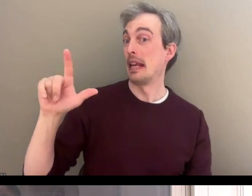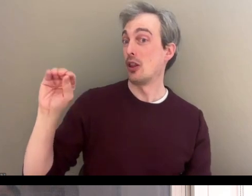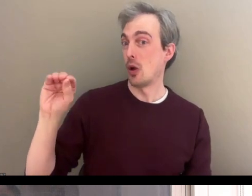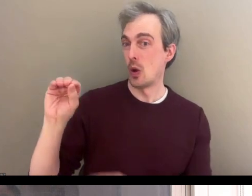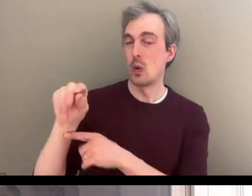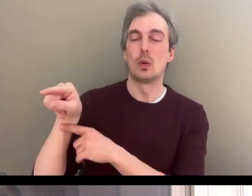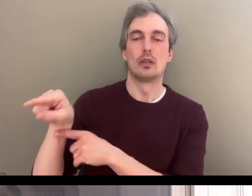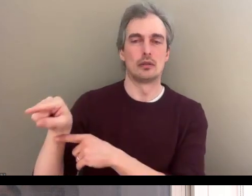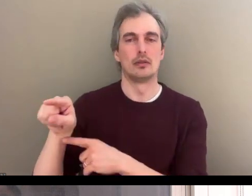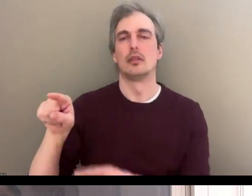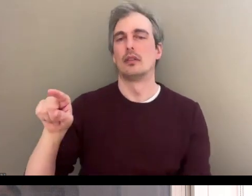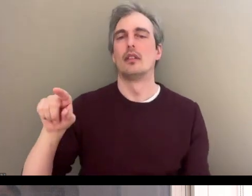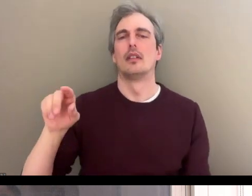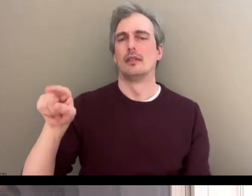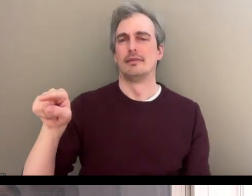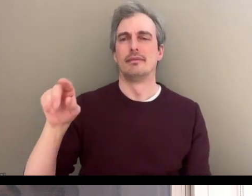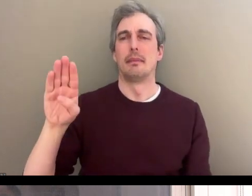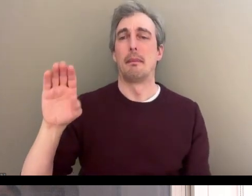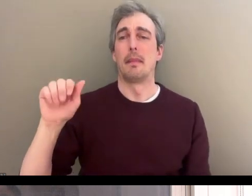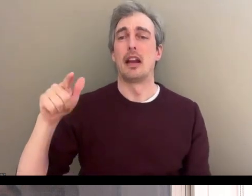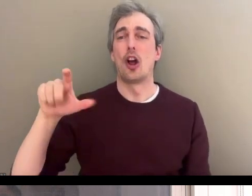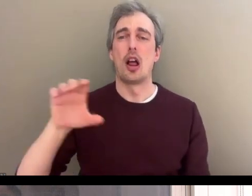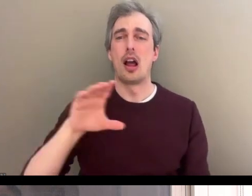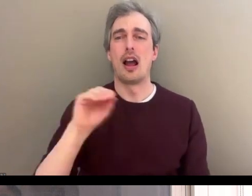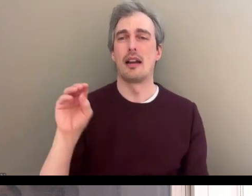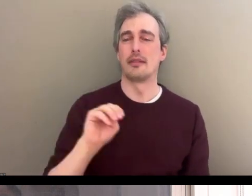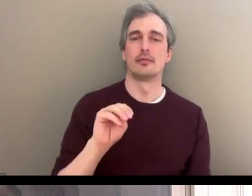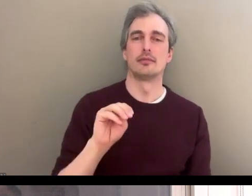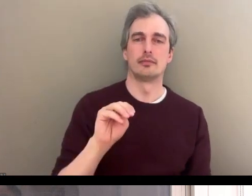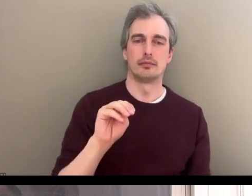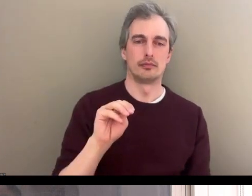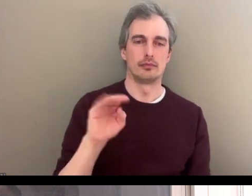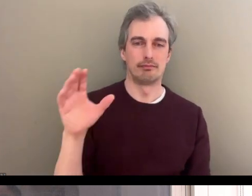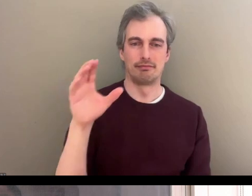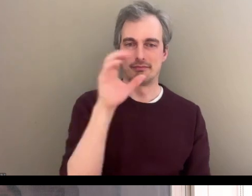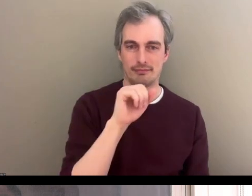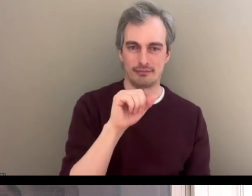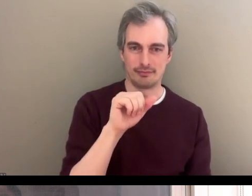I'm also happy to share that I was just recently awarded a CPAC certification after testing.